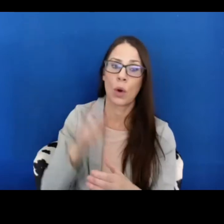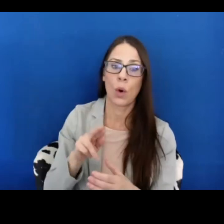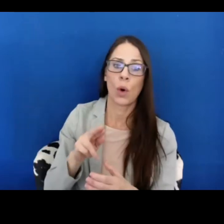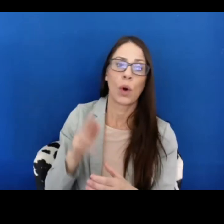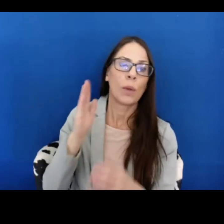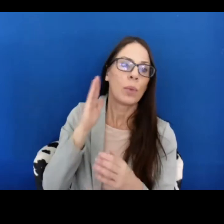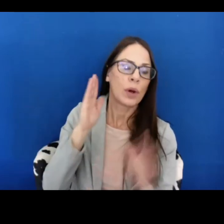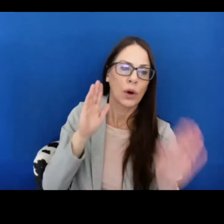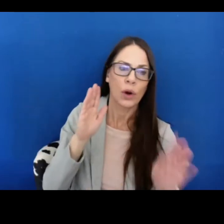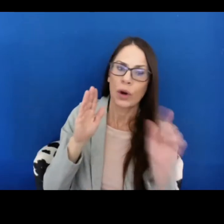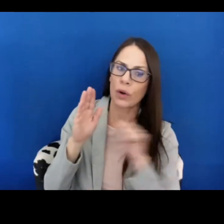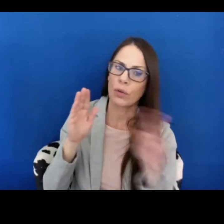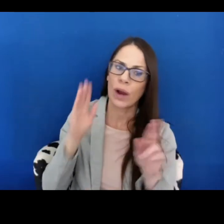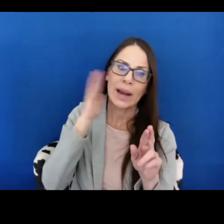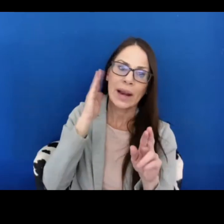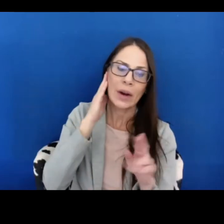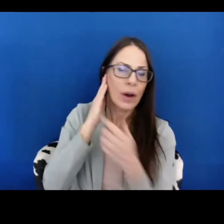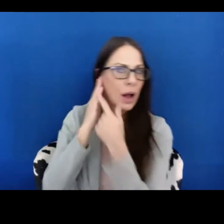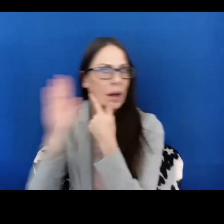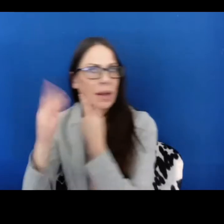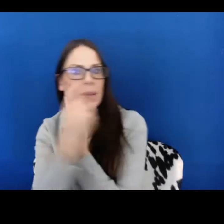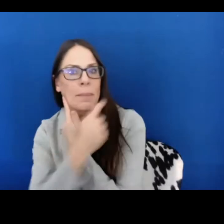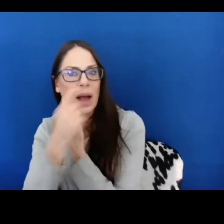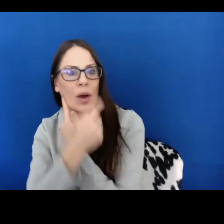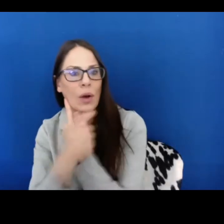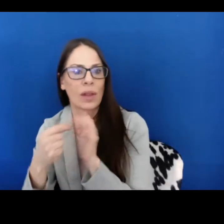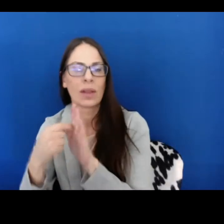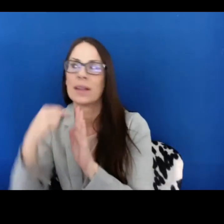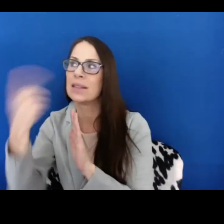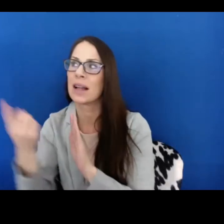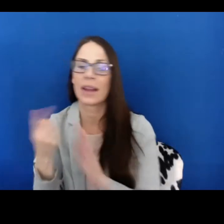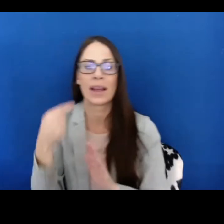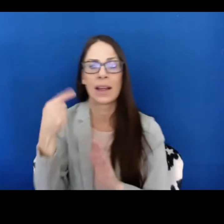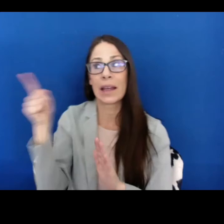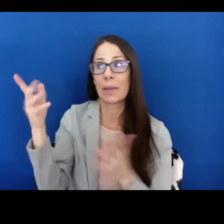mouth, indicating that she wanted him to center. 15:18:55 They were able to establish effective